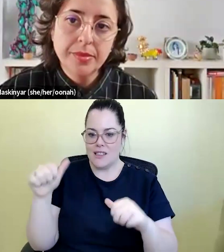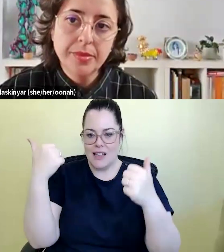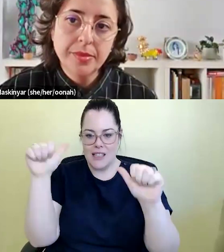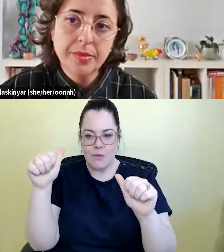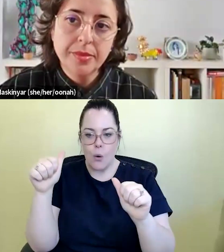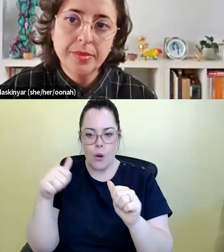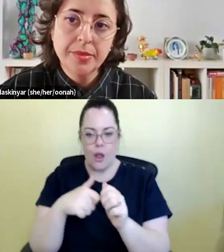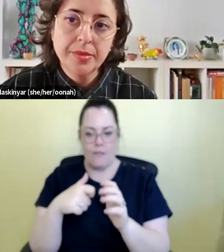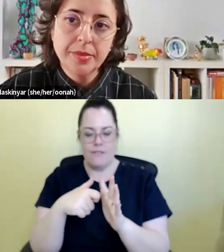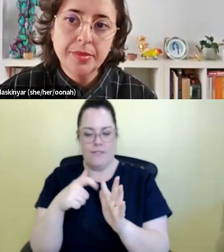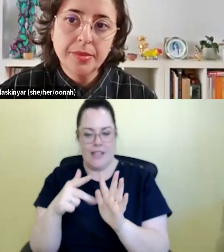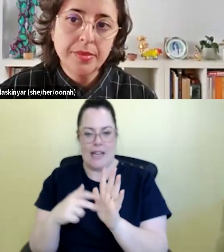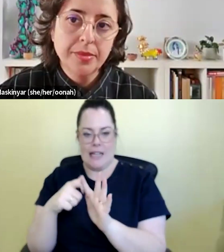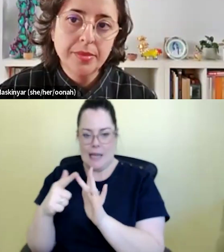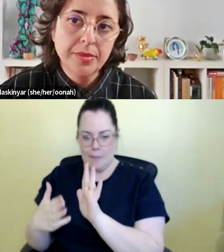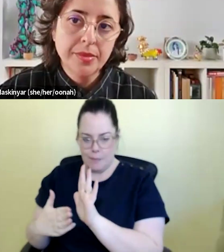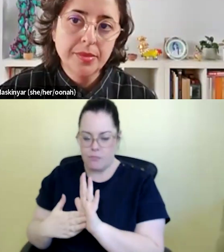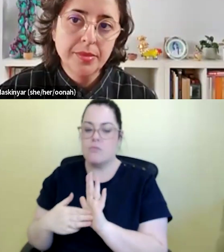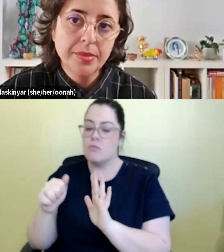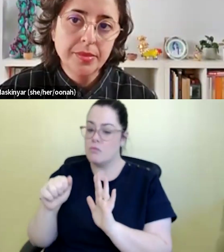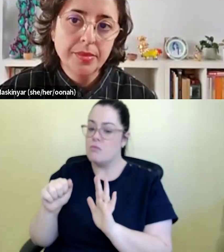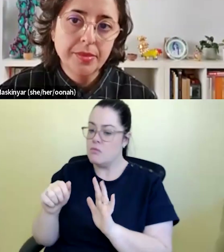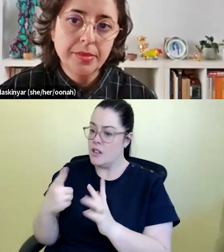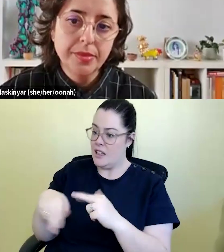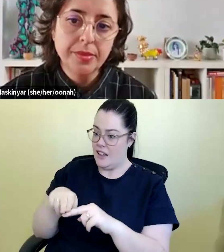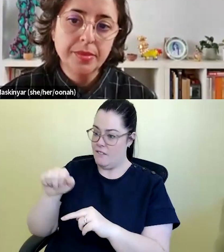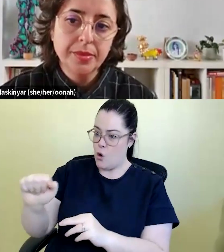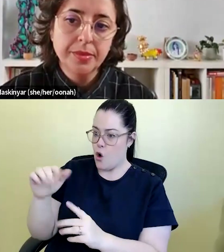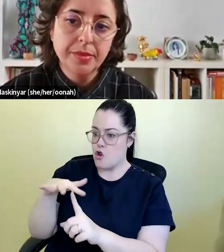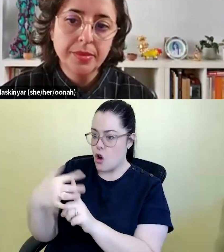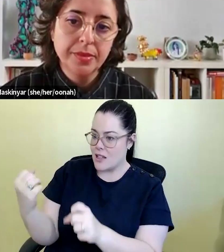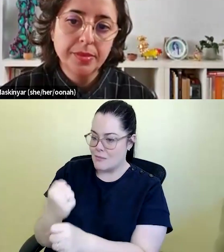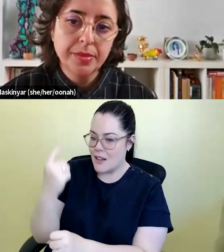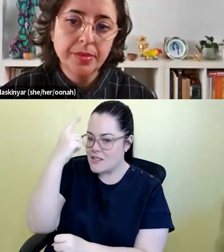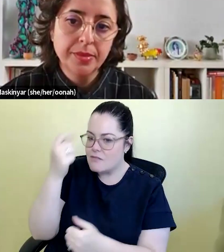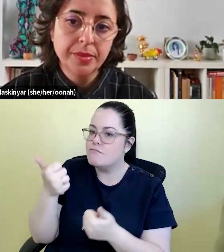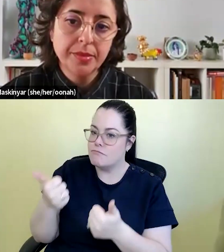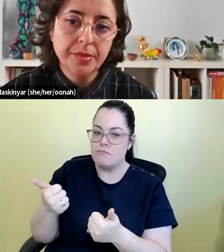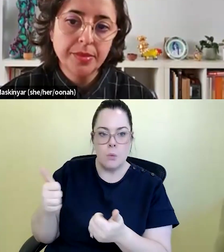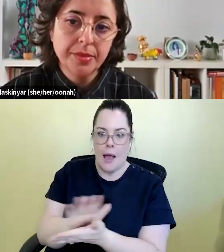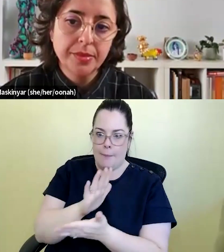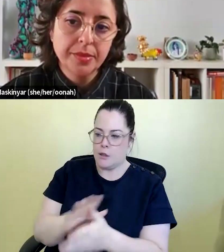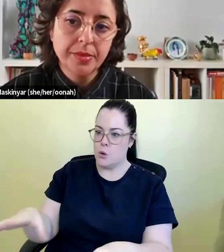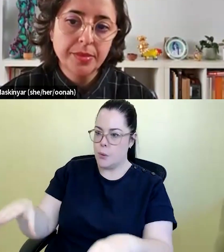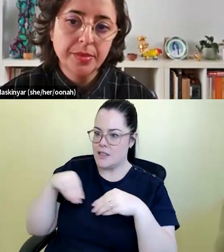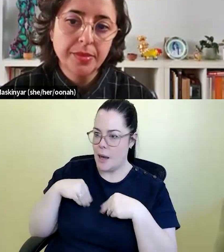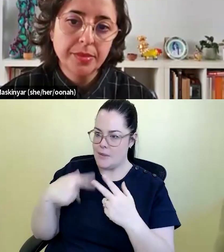an appetite for whatever makes sense for that group, and what makes sense for the pavilion.